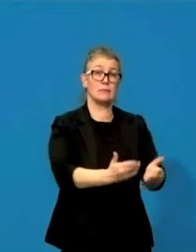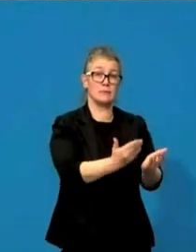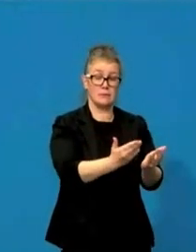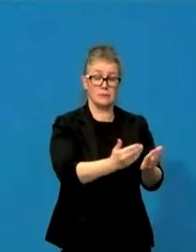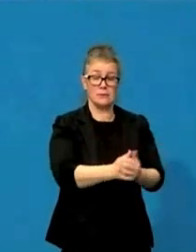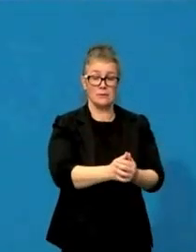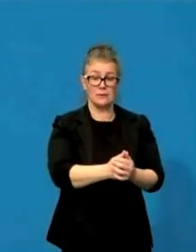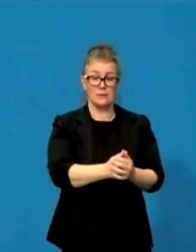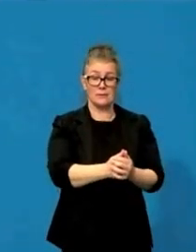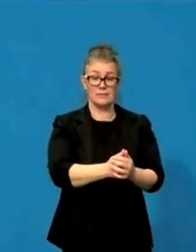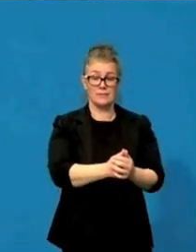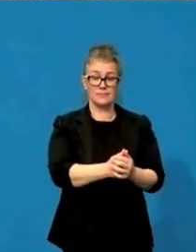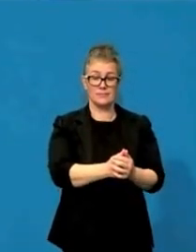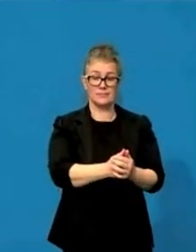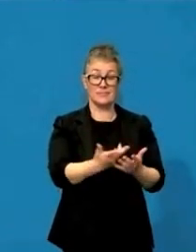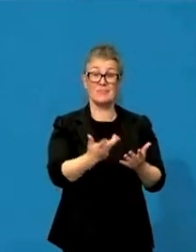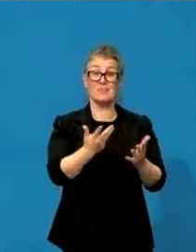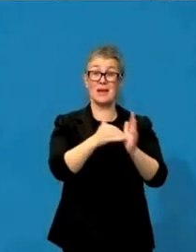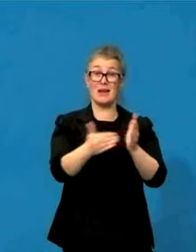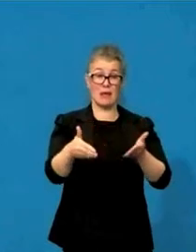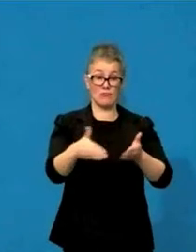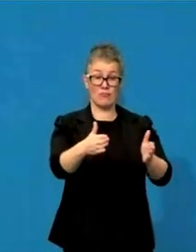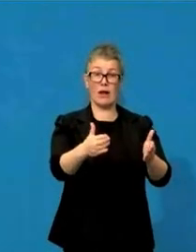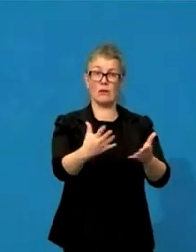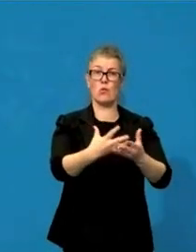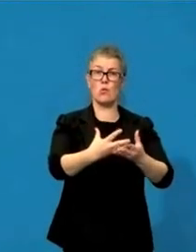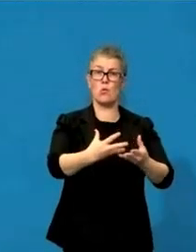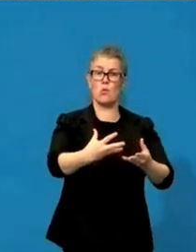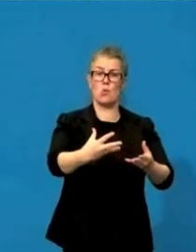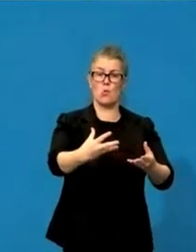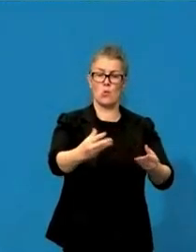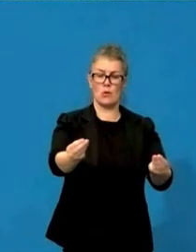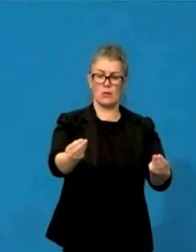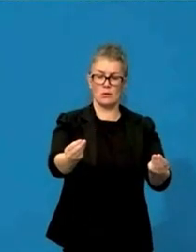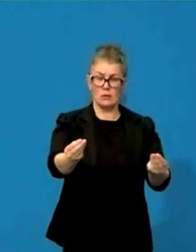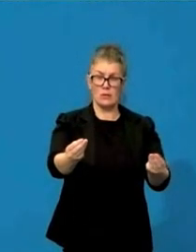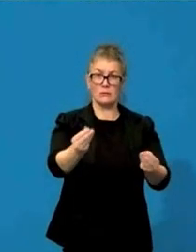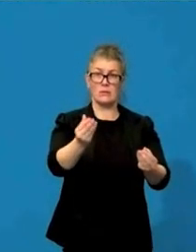We are in a pretty bad drought now. I never seen this river quite - you know, this low before in my life.